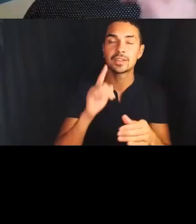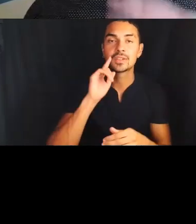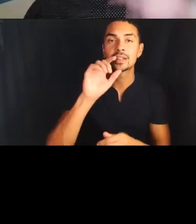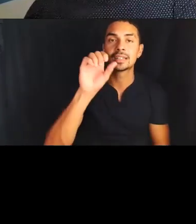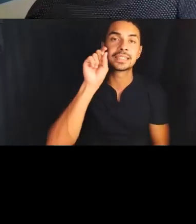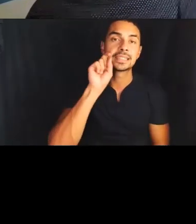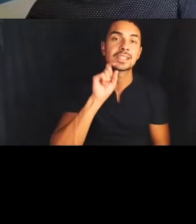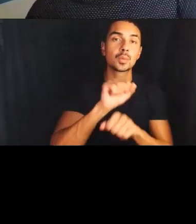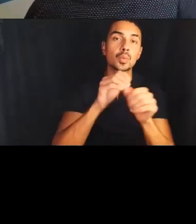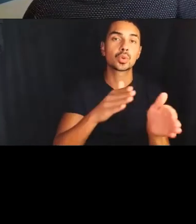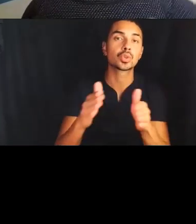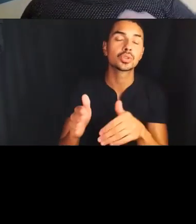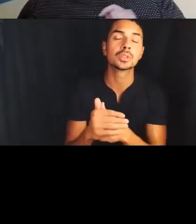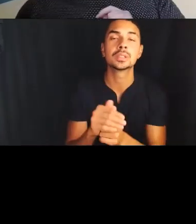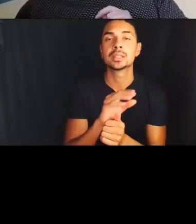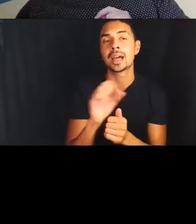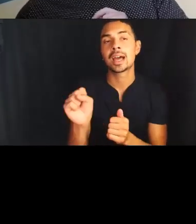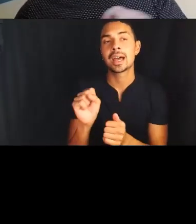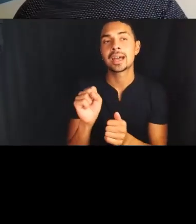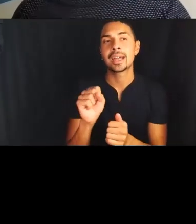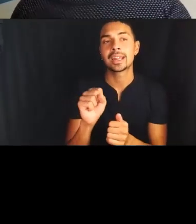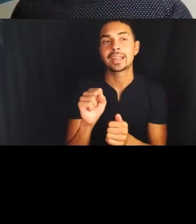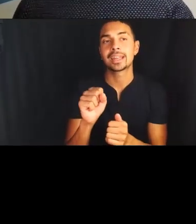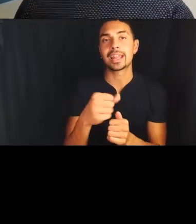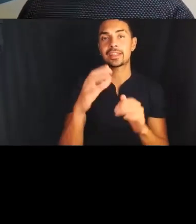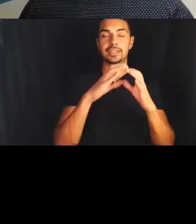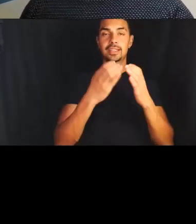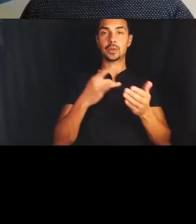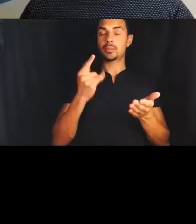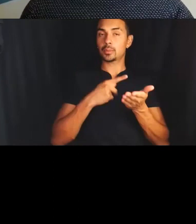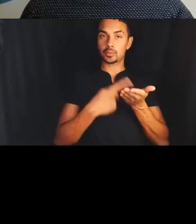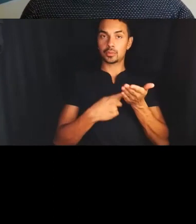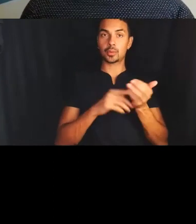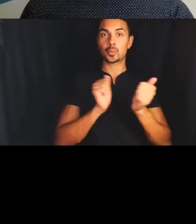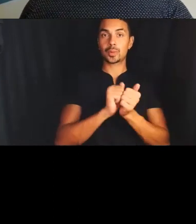and in other sessions also, people talked about experiences with sex work